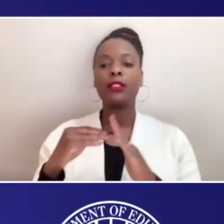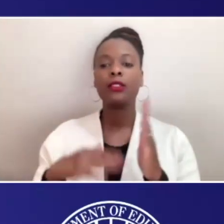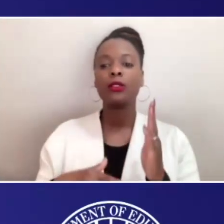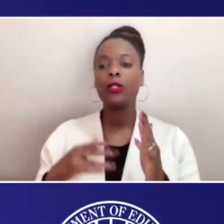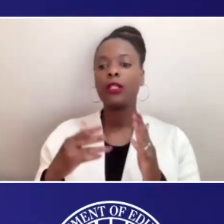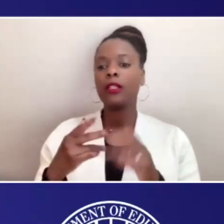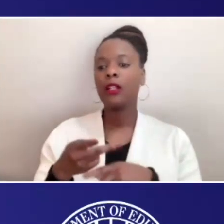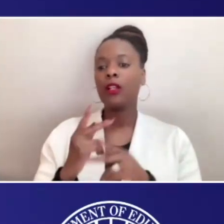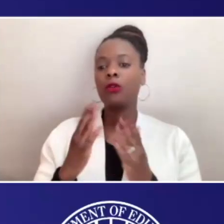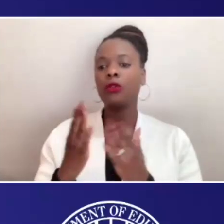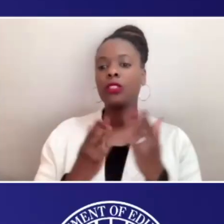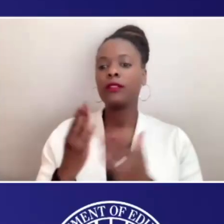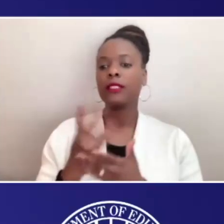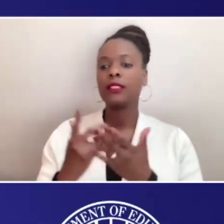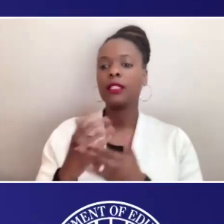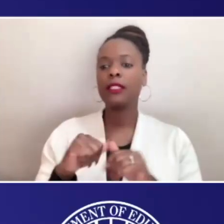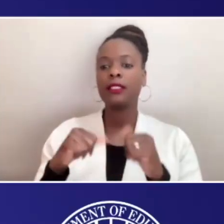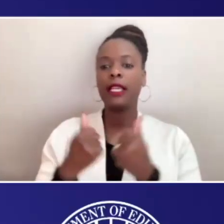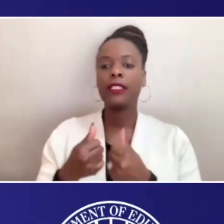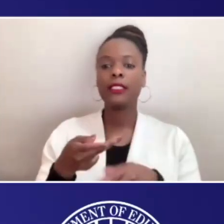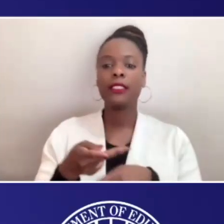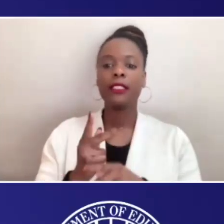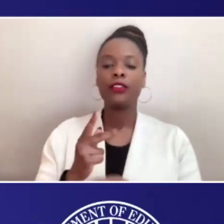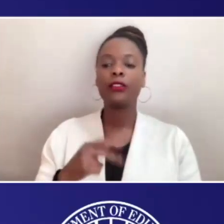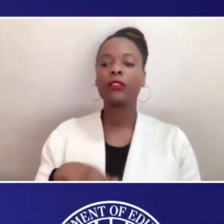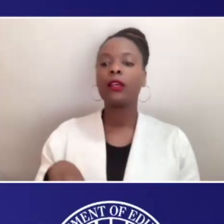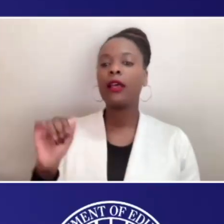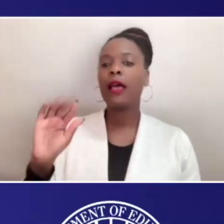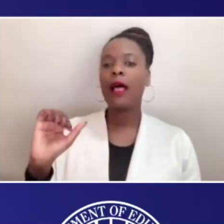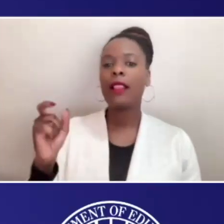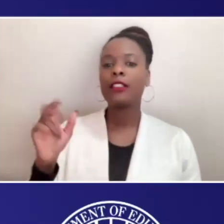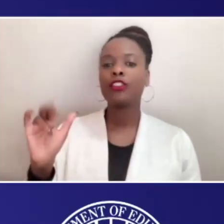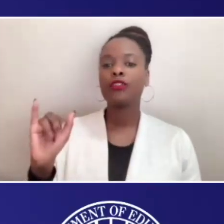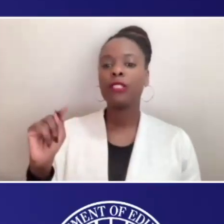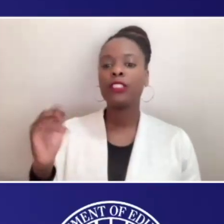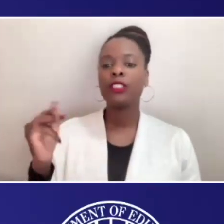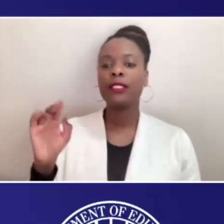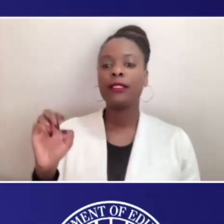Alex Ricci. Alternate? Lori Hartung. Organizations representing taxpayers and